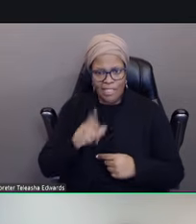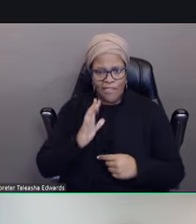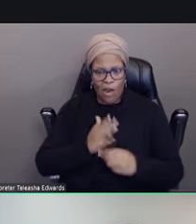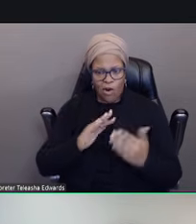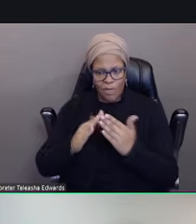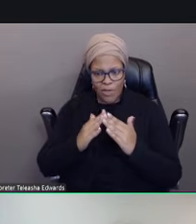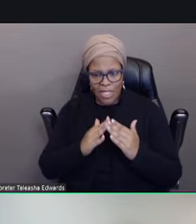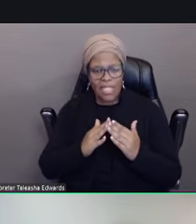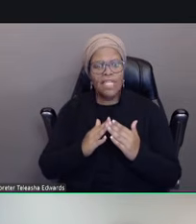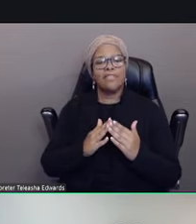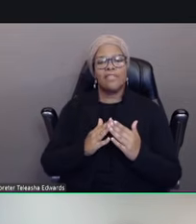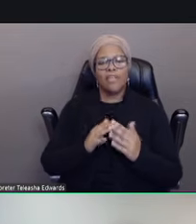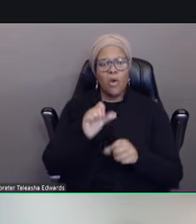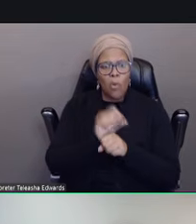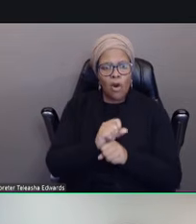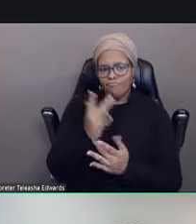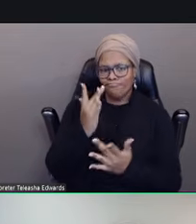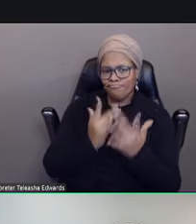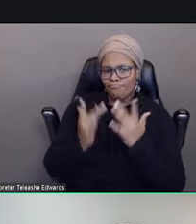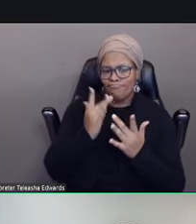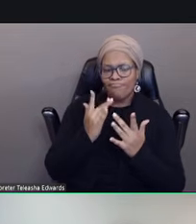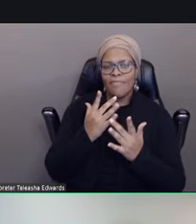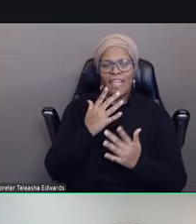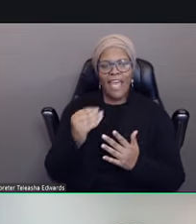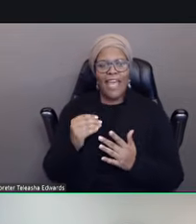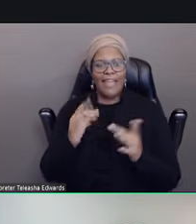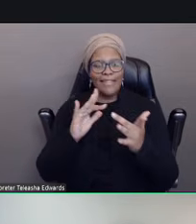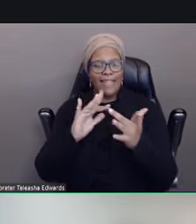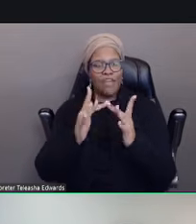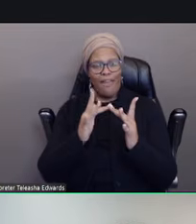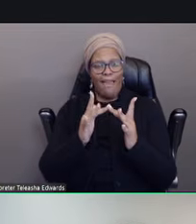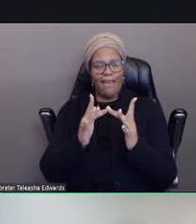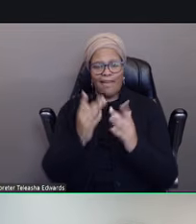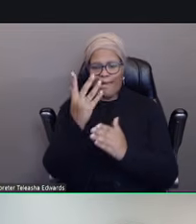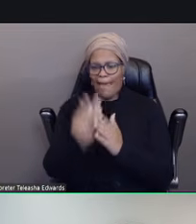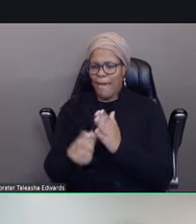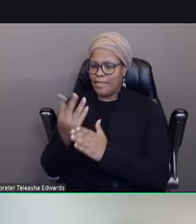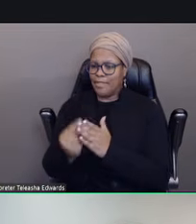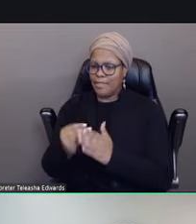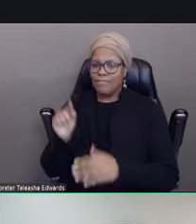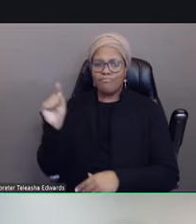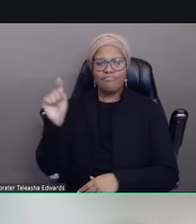and the digital broadband uh gaps that we see in our community, as well as the need for our